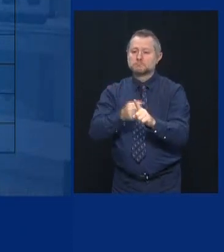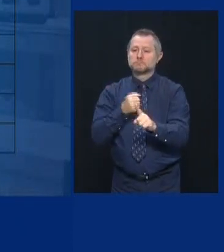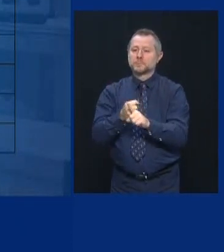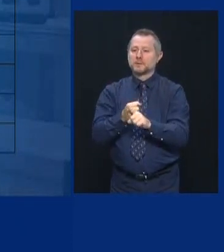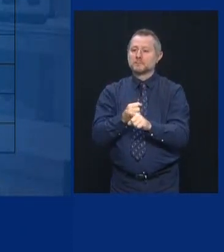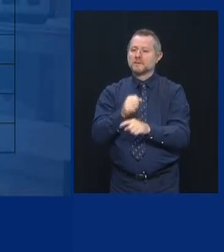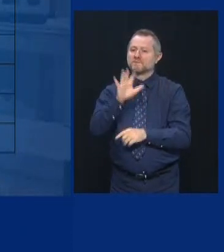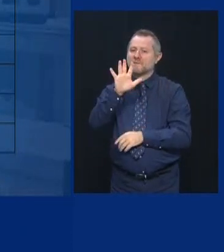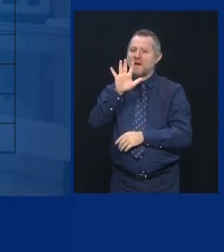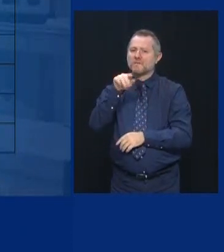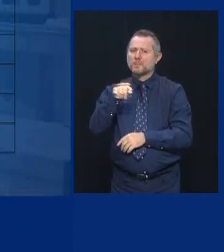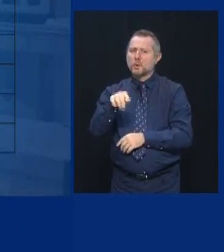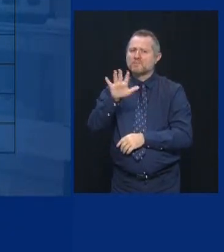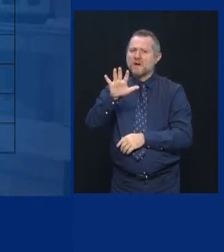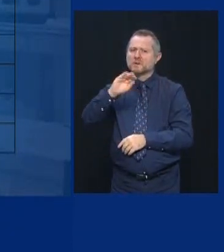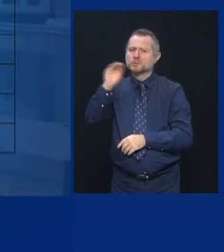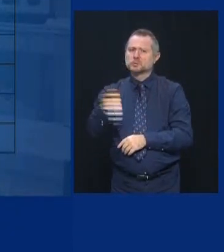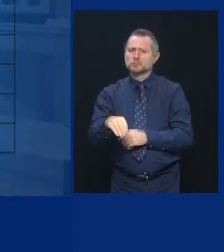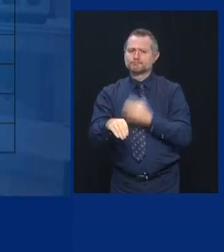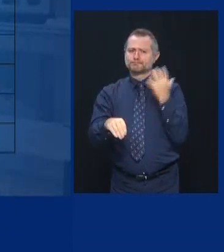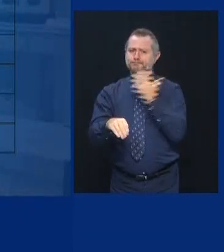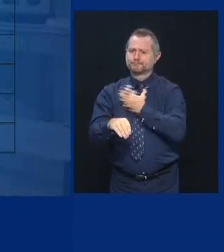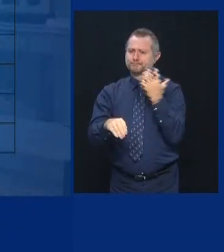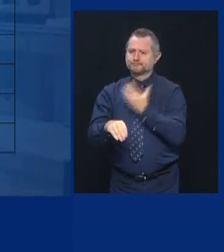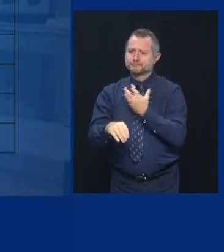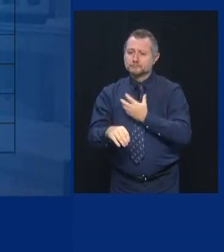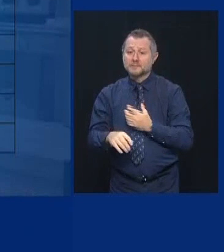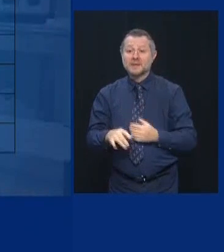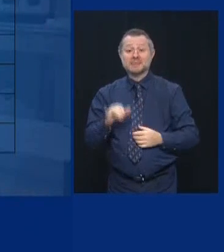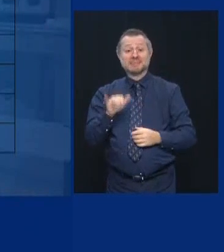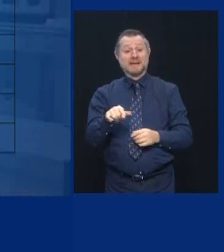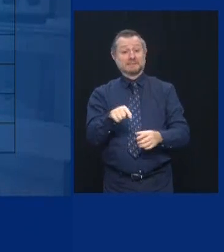TEST.